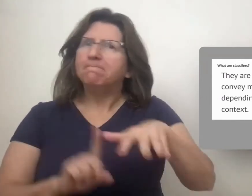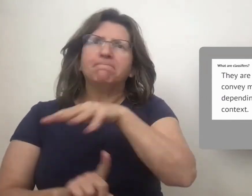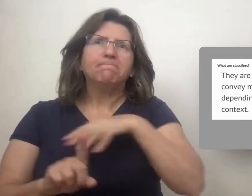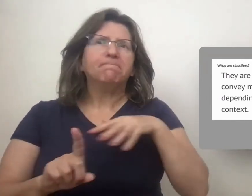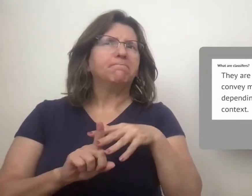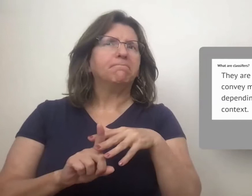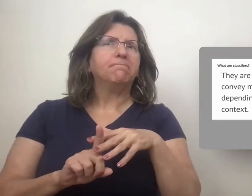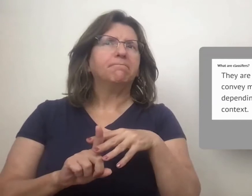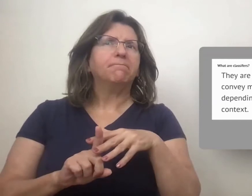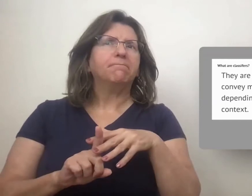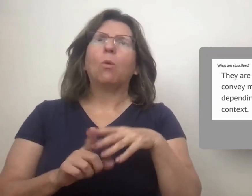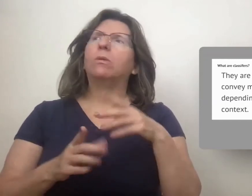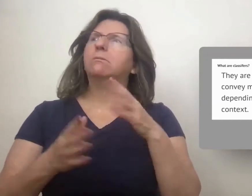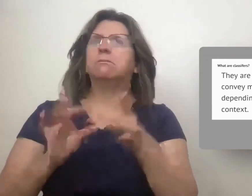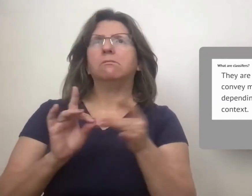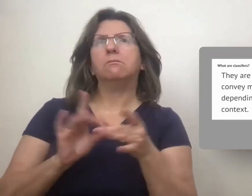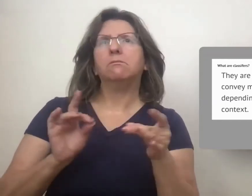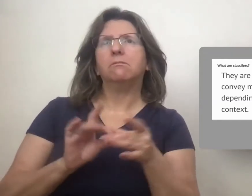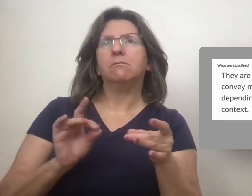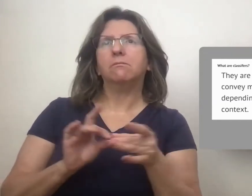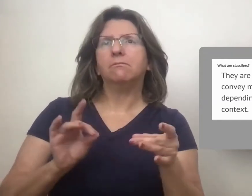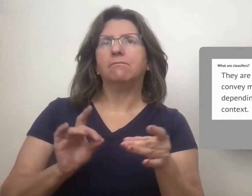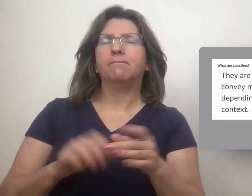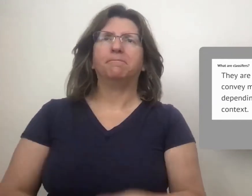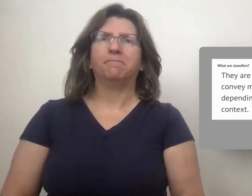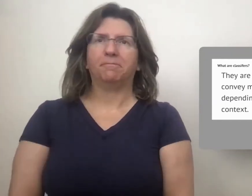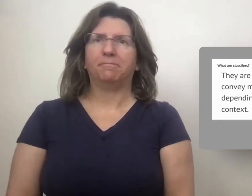Meaning also depends on the context.